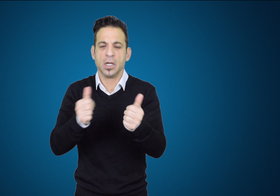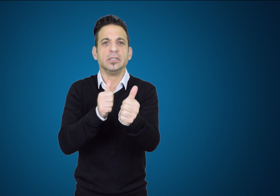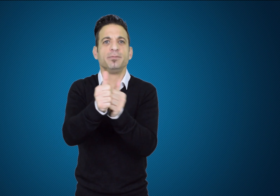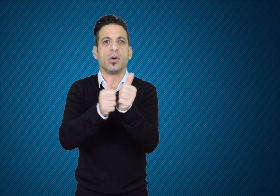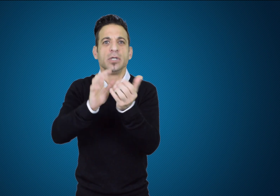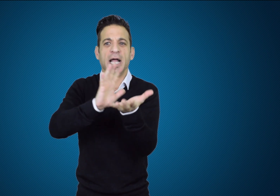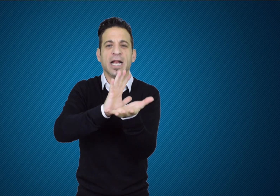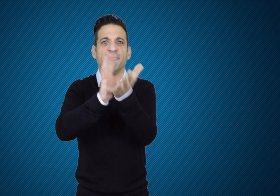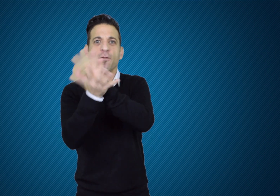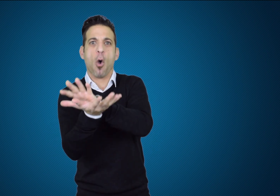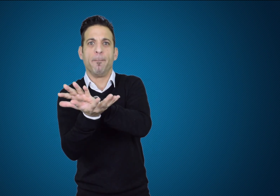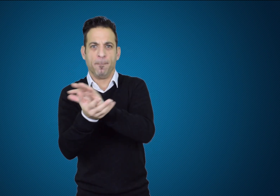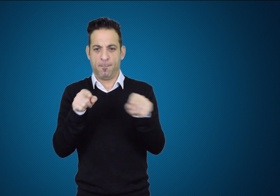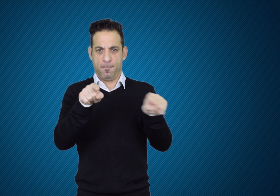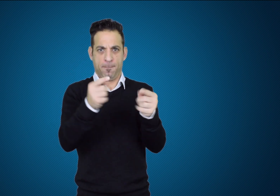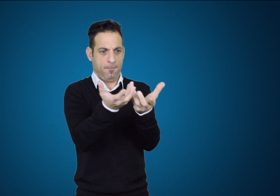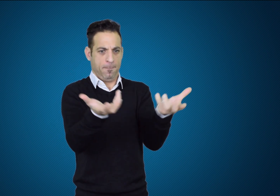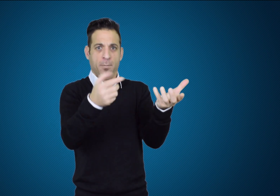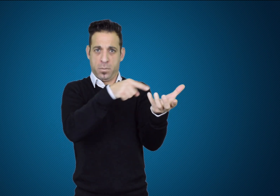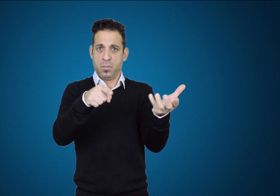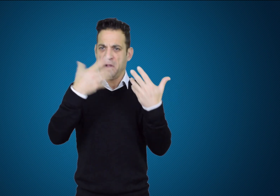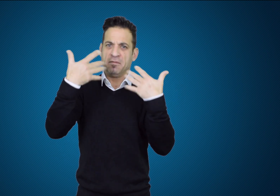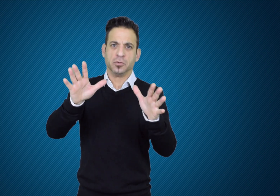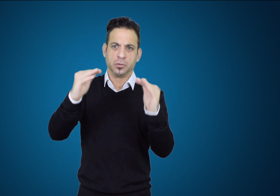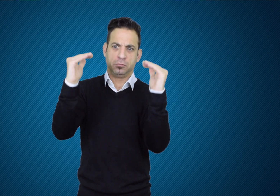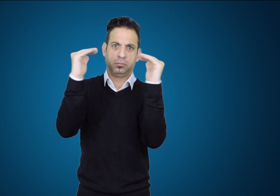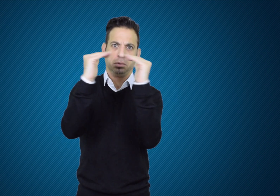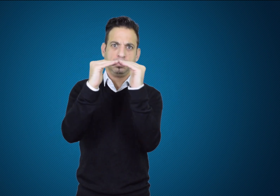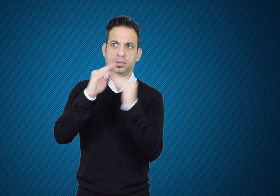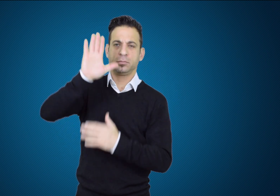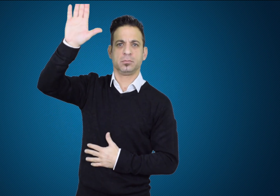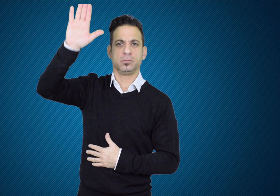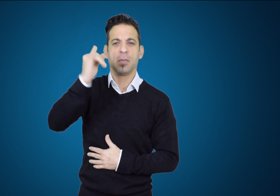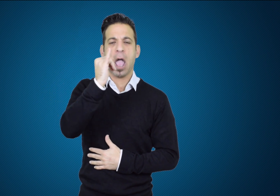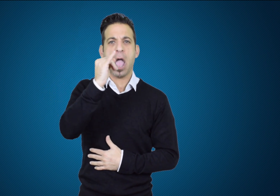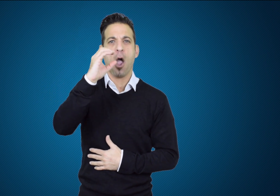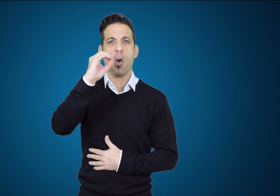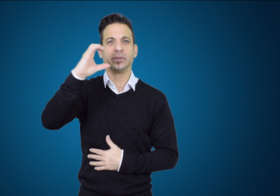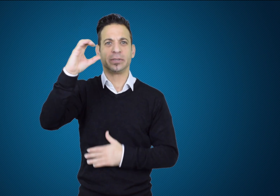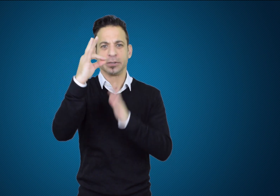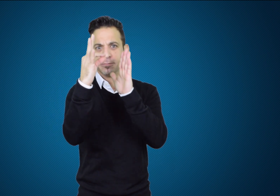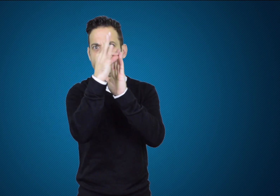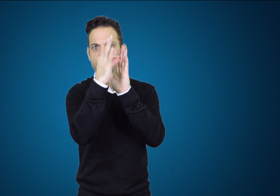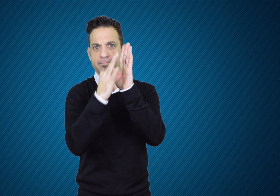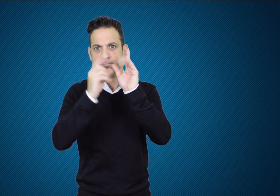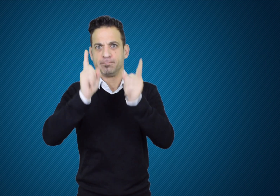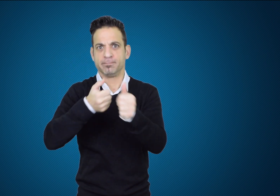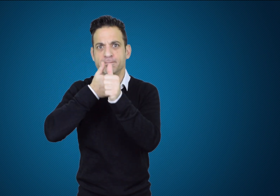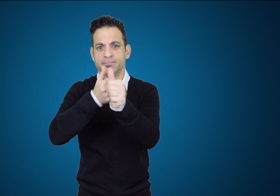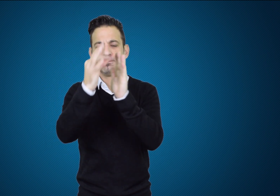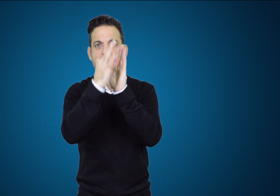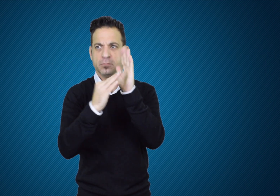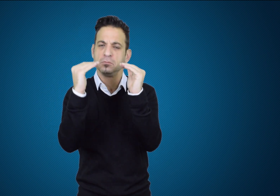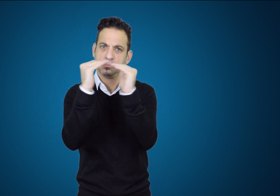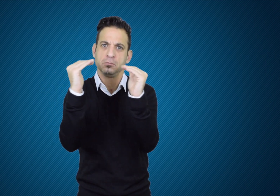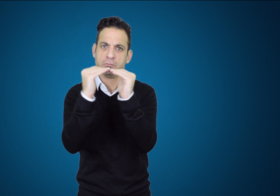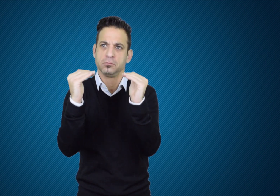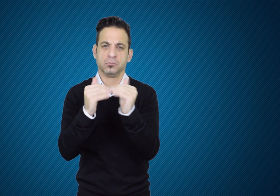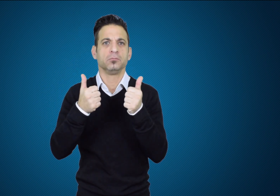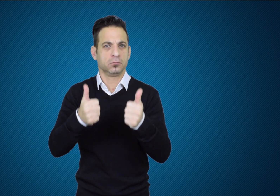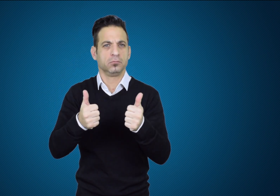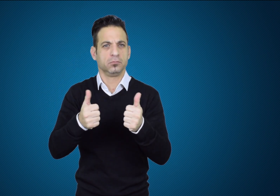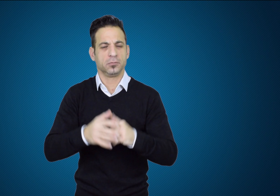Sports Reform were to meet IOC requirements.